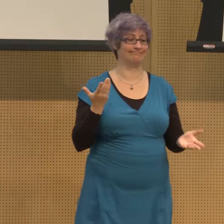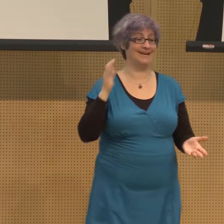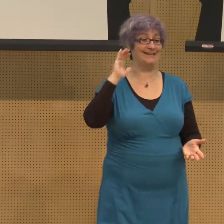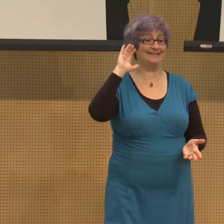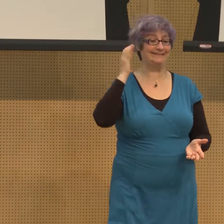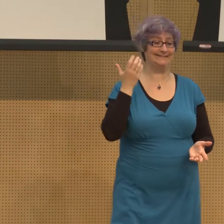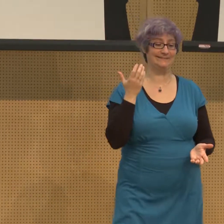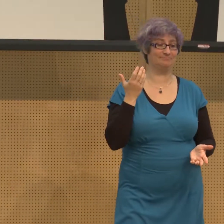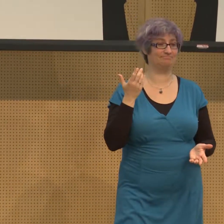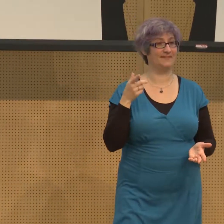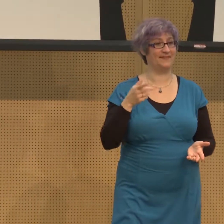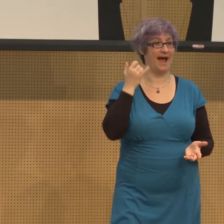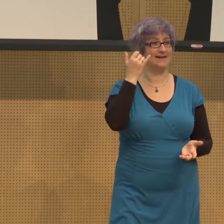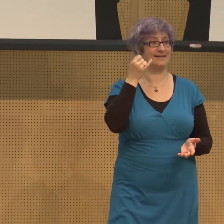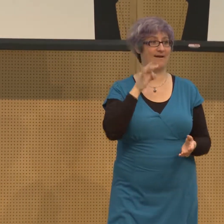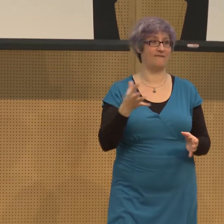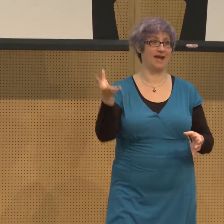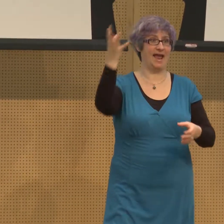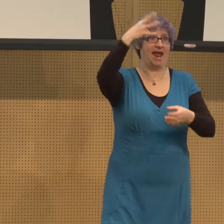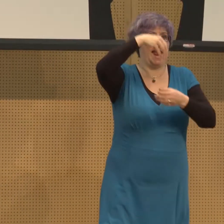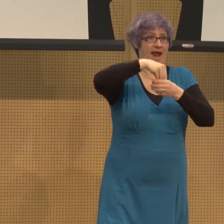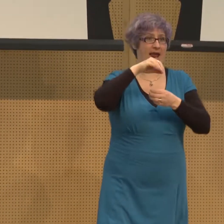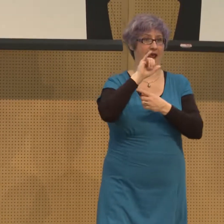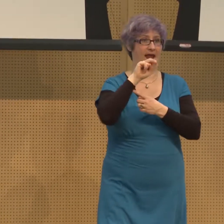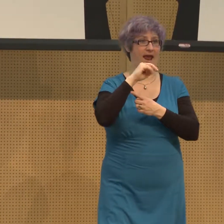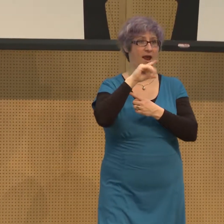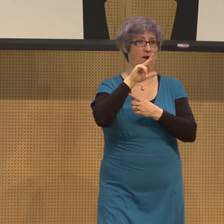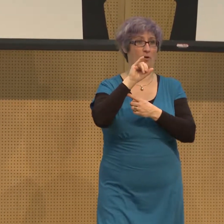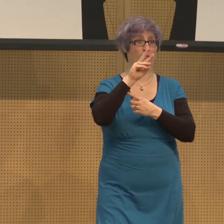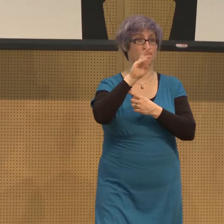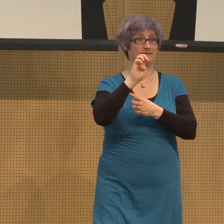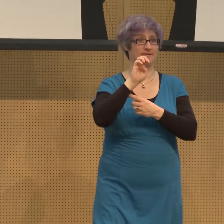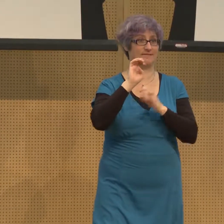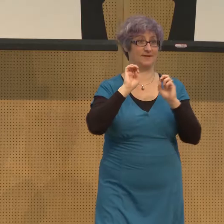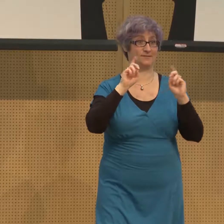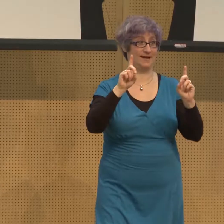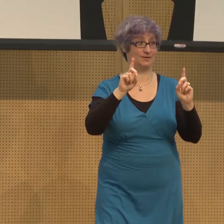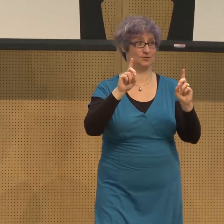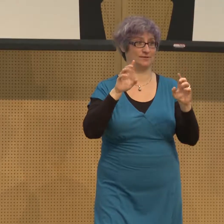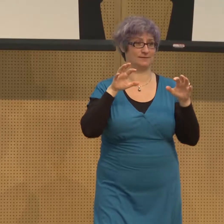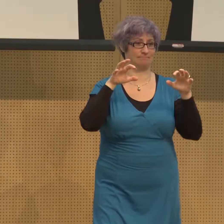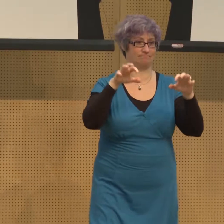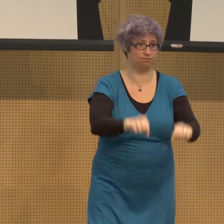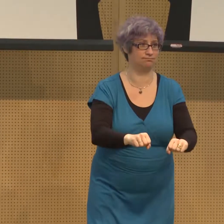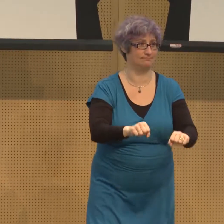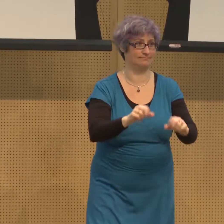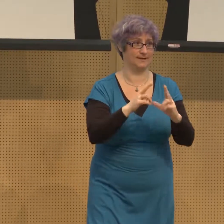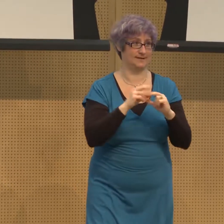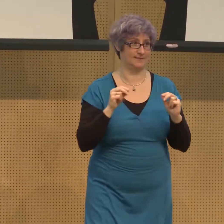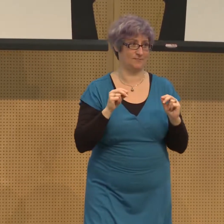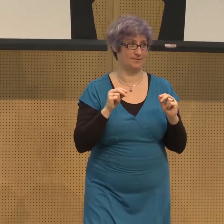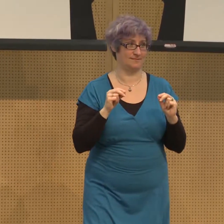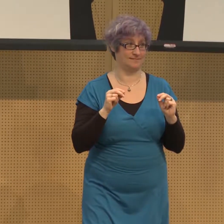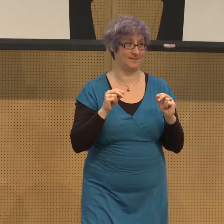Um...it seems the idea of inclusive education